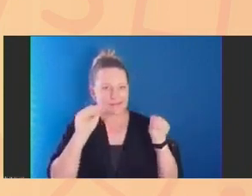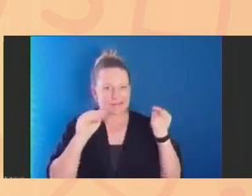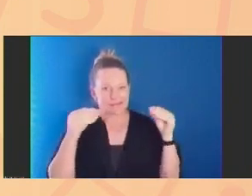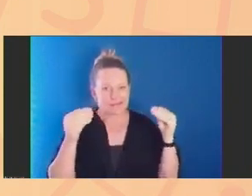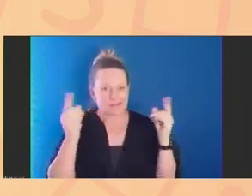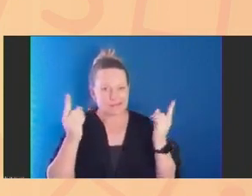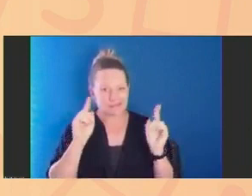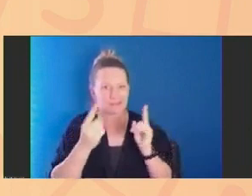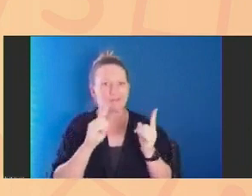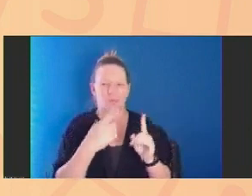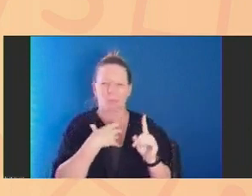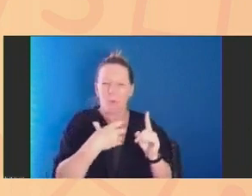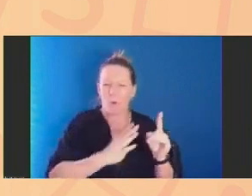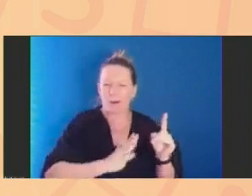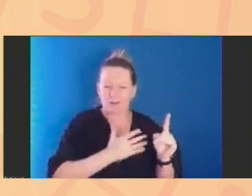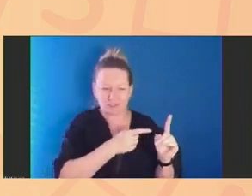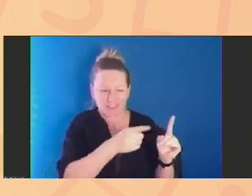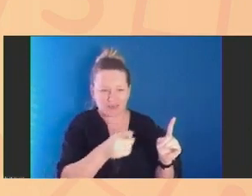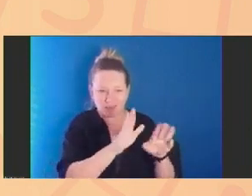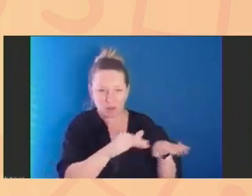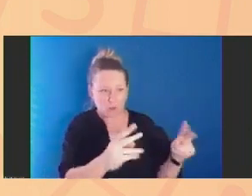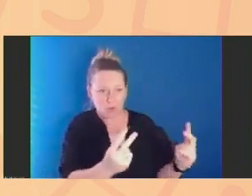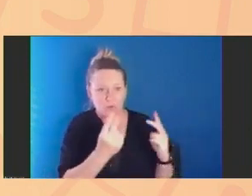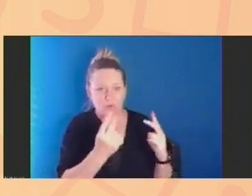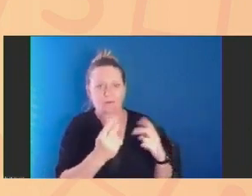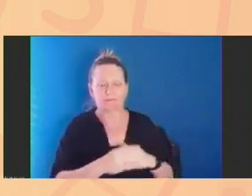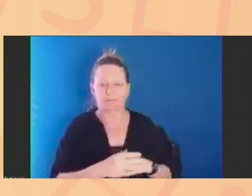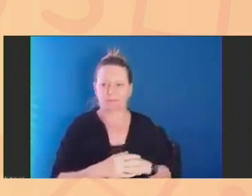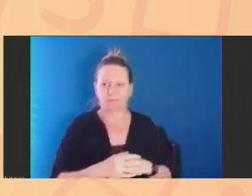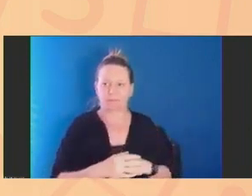Patricia, What's happening in this picture? This, making these mats.